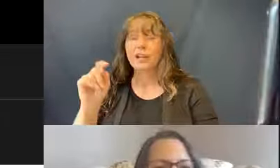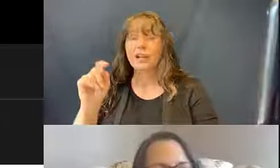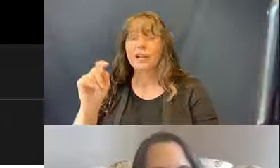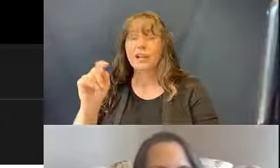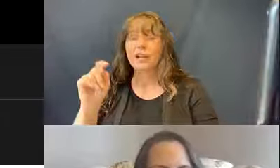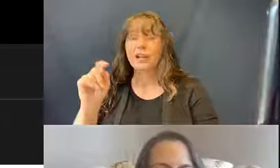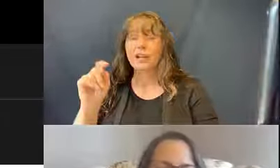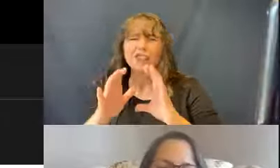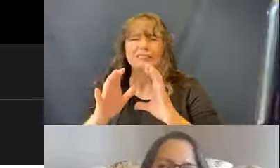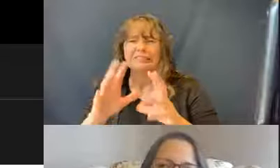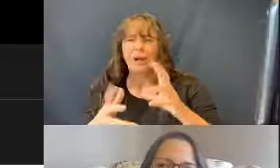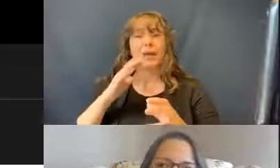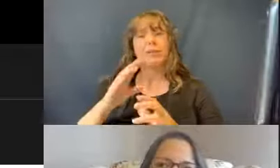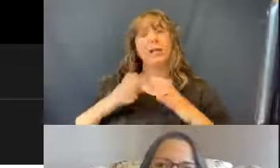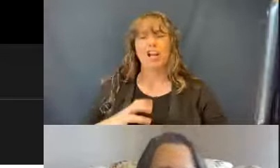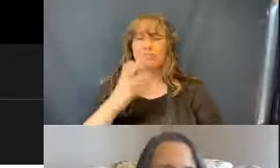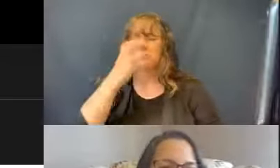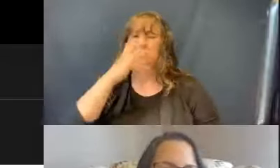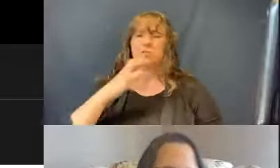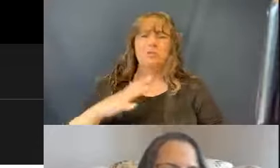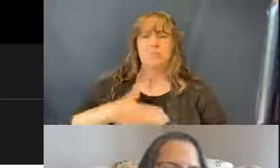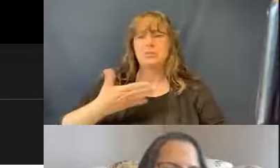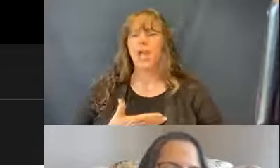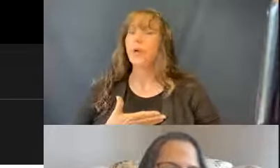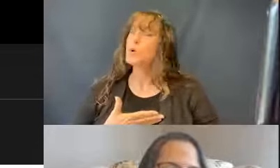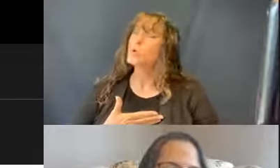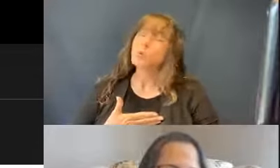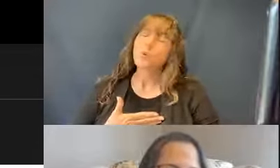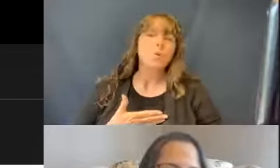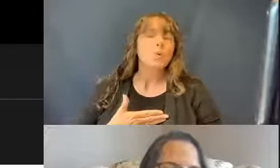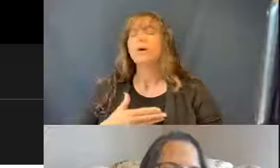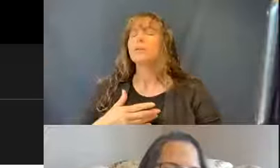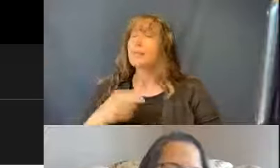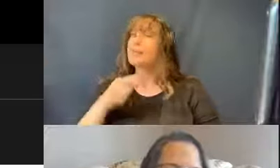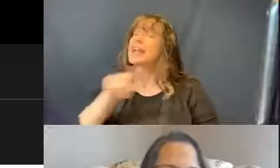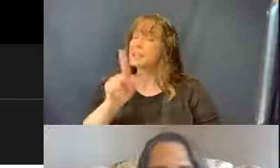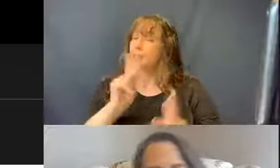client, something like that, you can these people are not licensed. They are not legally